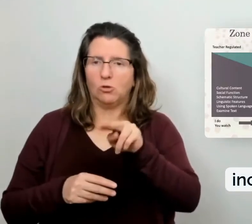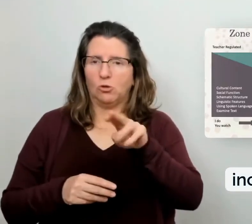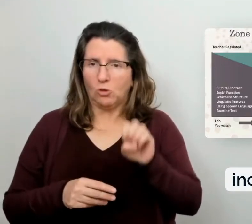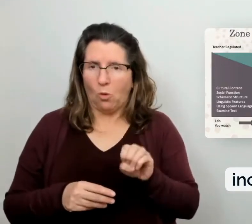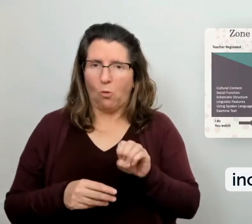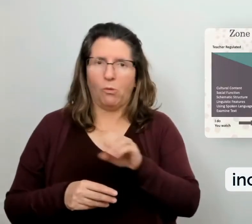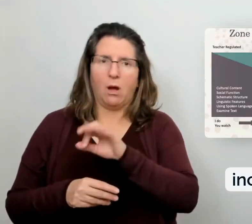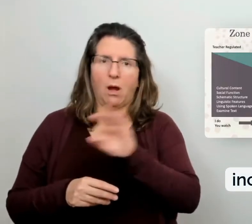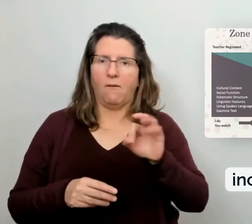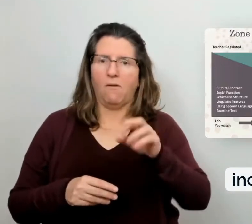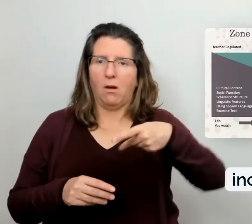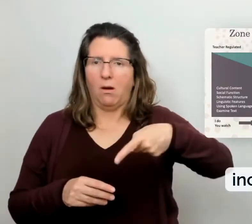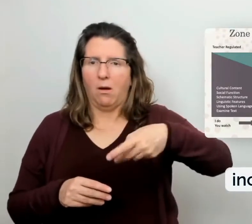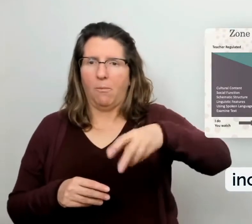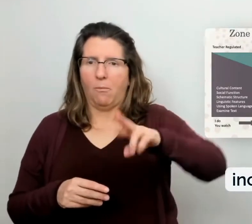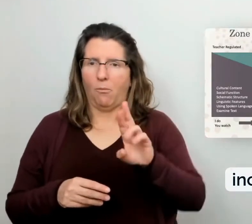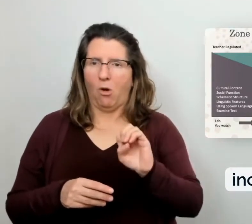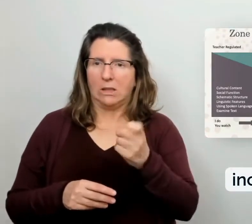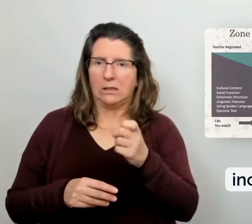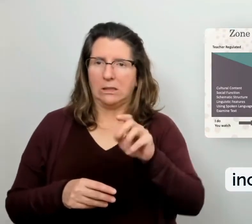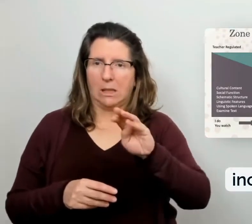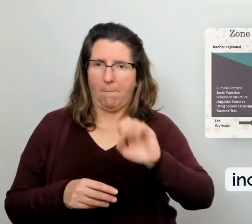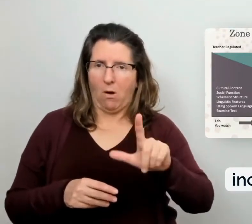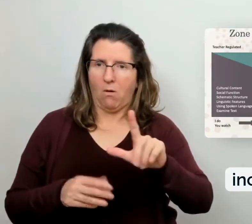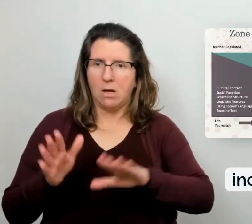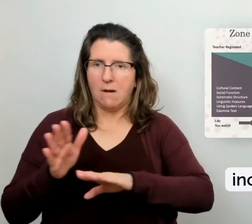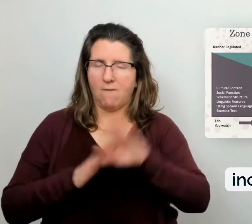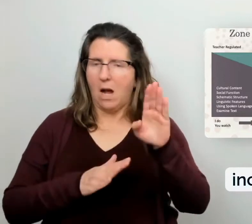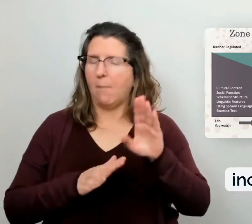We can use the Zone of Proximal Development as a guide.